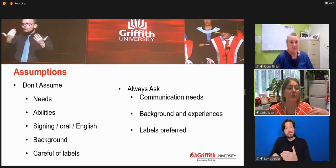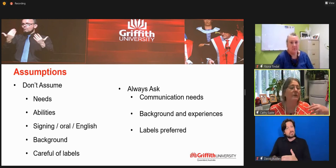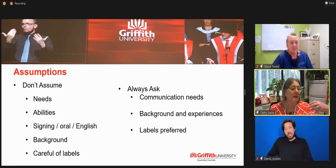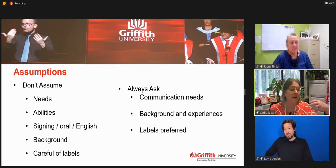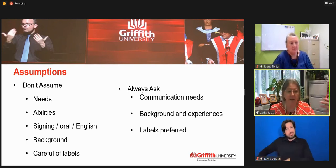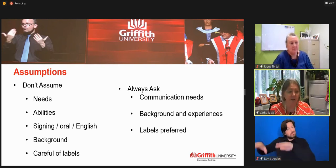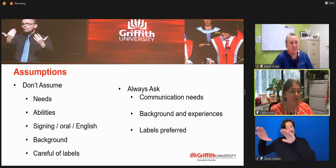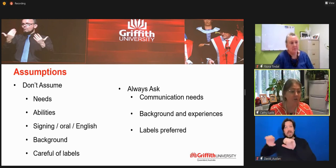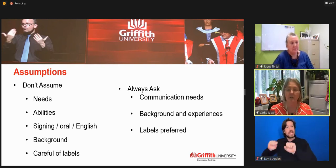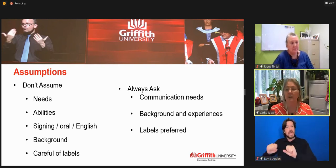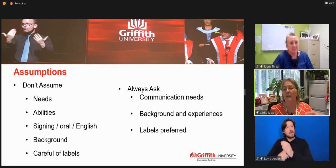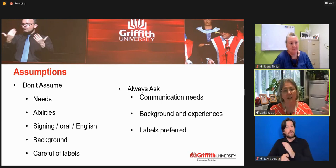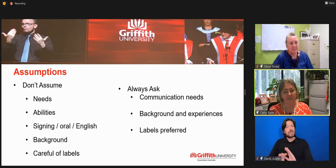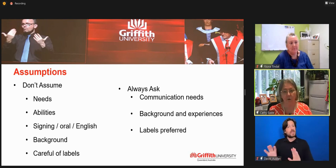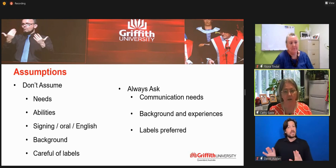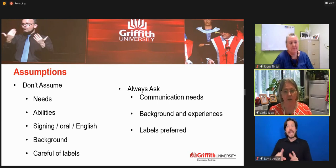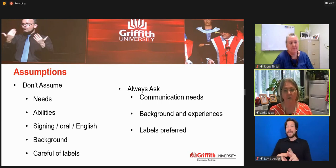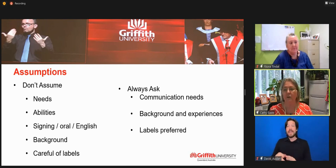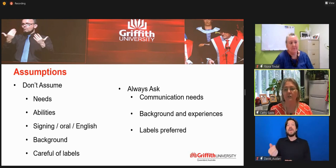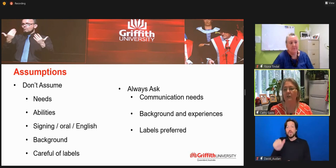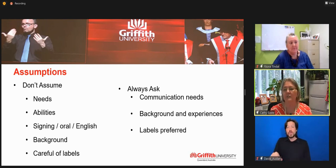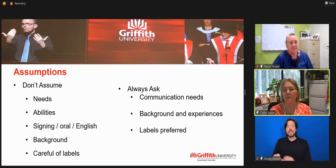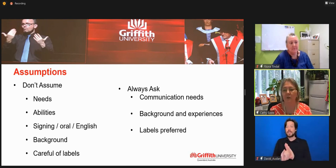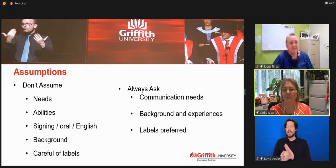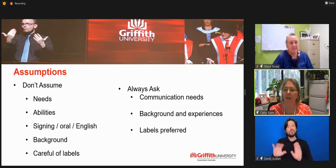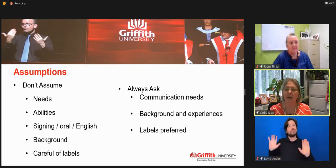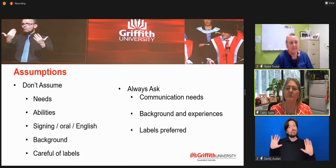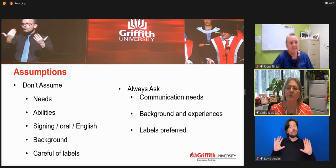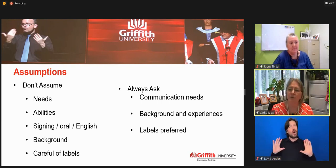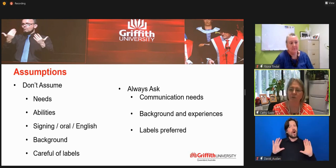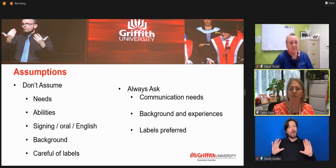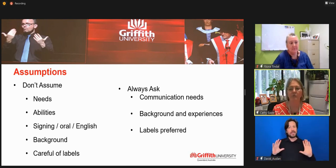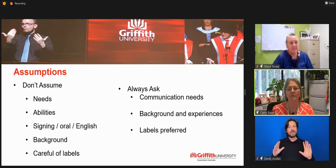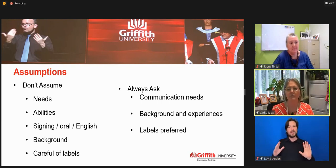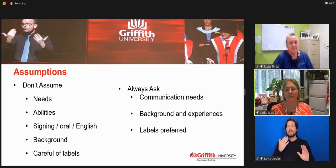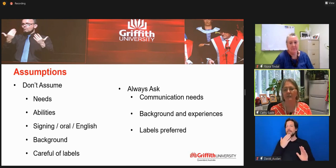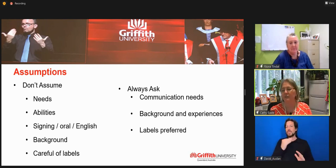so if they use it, that's fine. Don't judge somebody for the label they use in reference